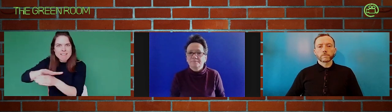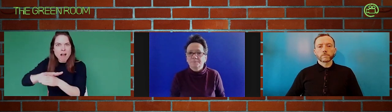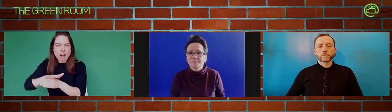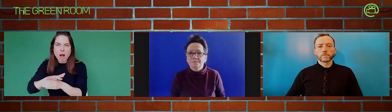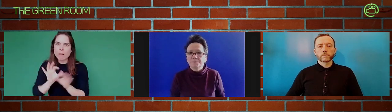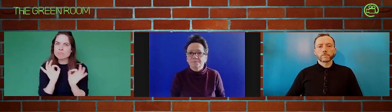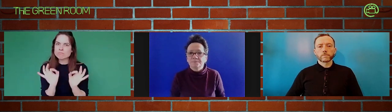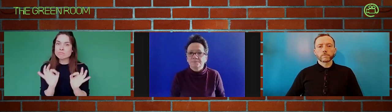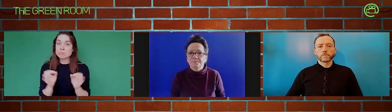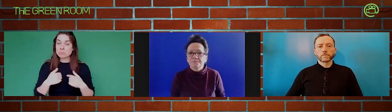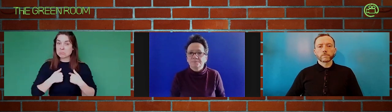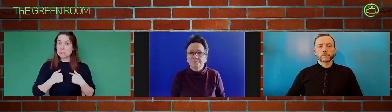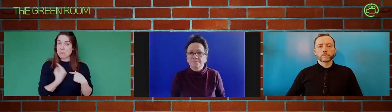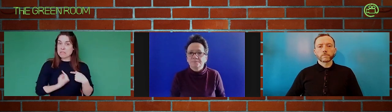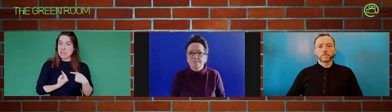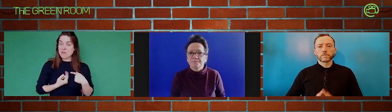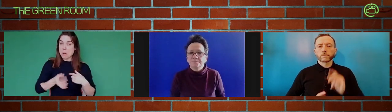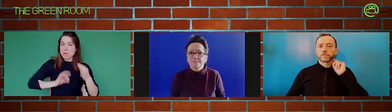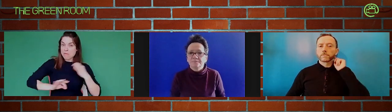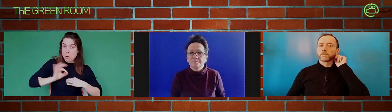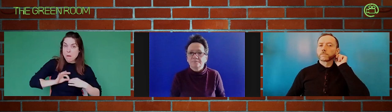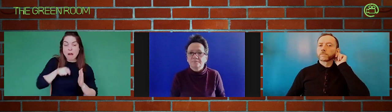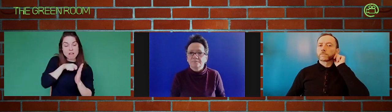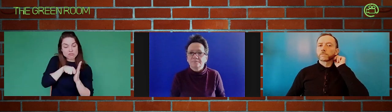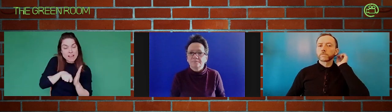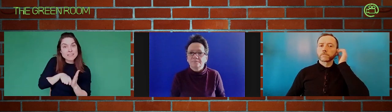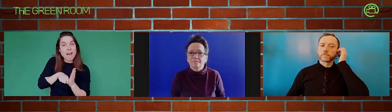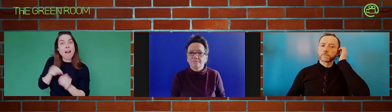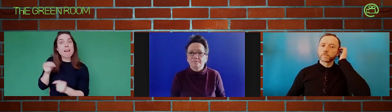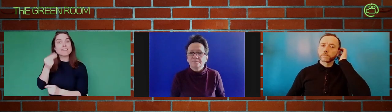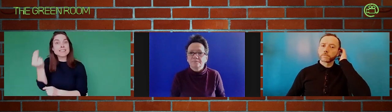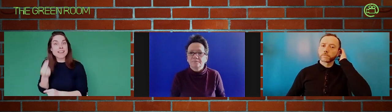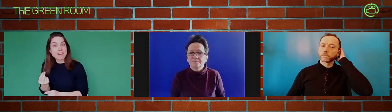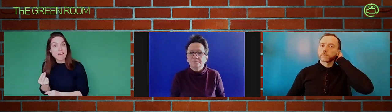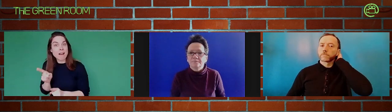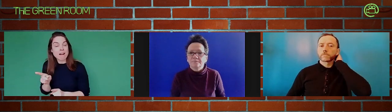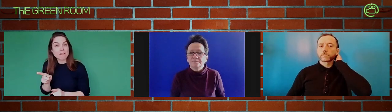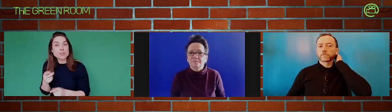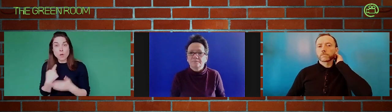and designer and I do a lot of design for other people as well as a freelancer